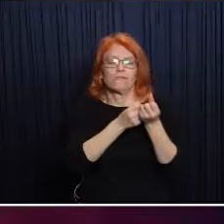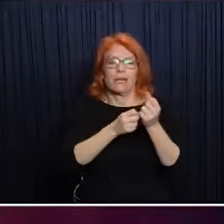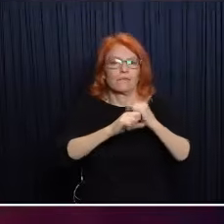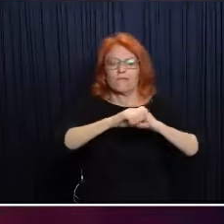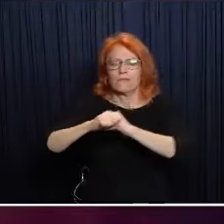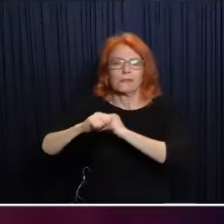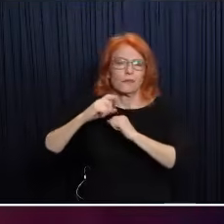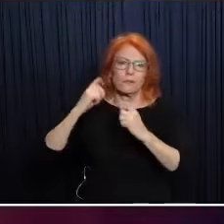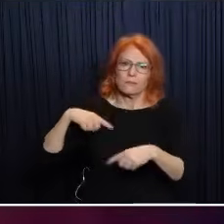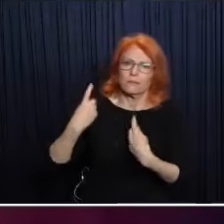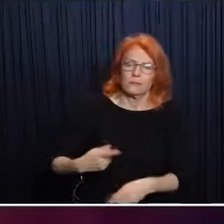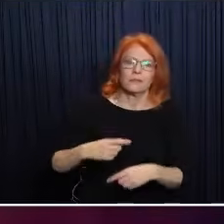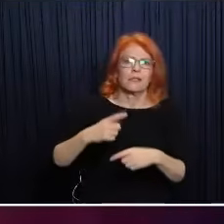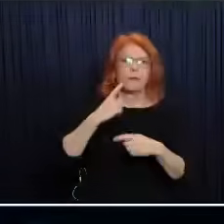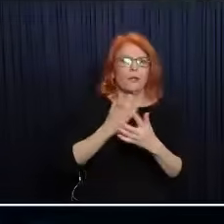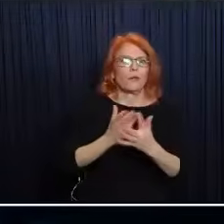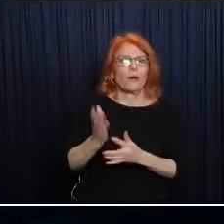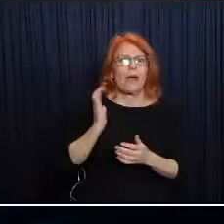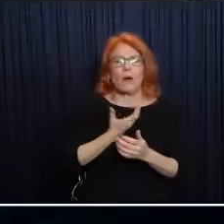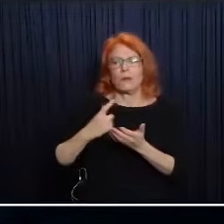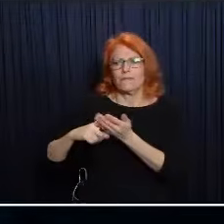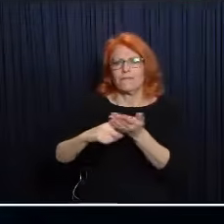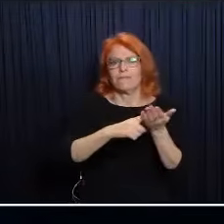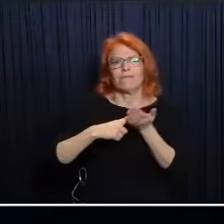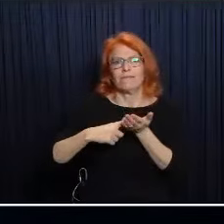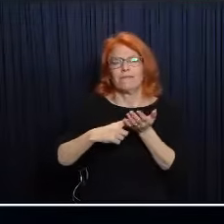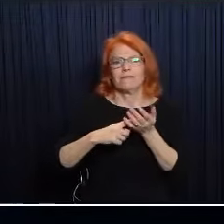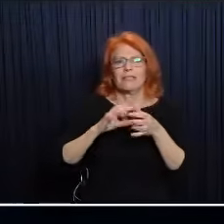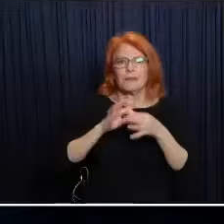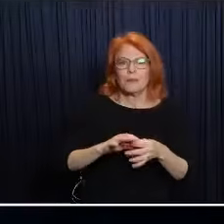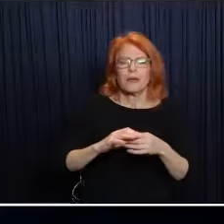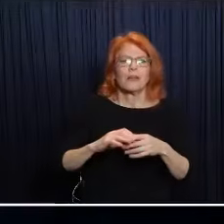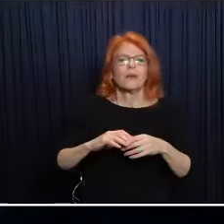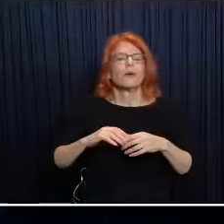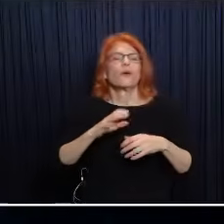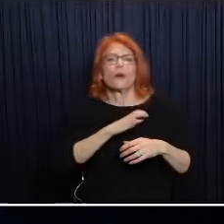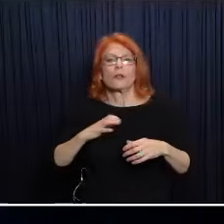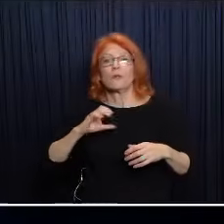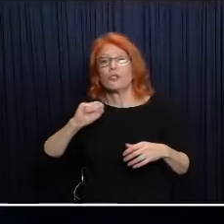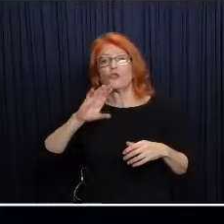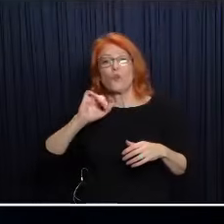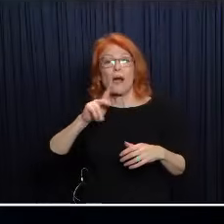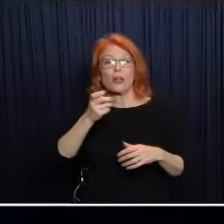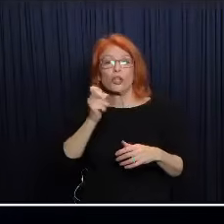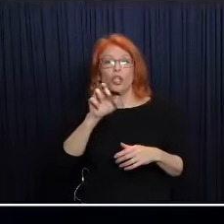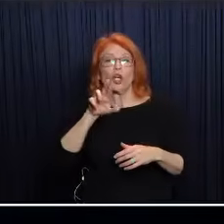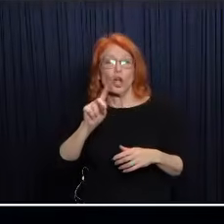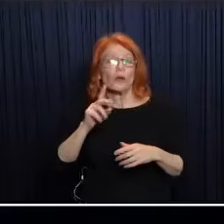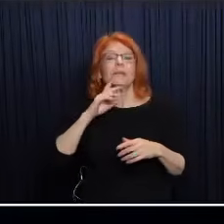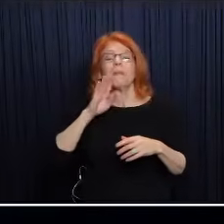BACHELORETTE FOR THE WORLD. I PREFER THE SECOND. MR. CHAPLIK IS CORRECT.